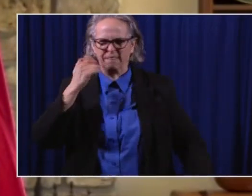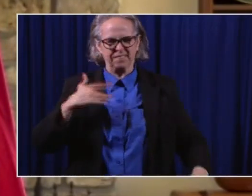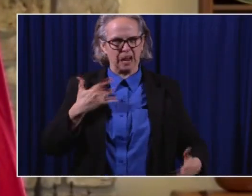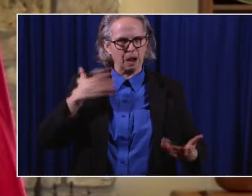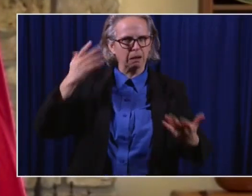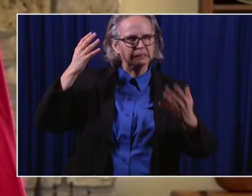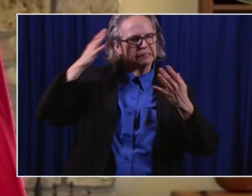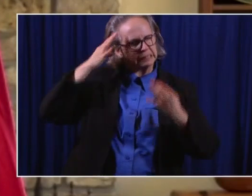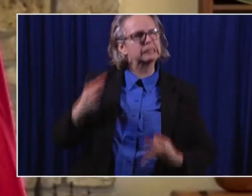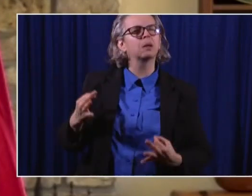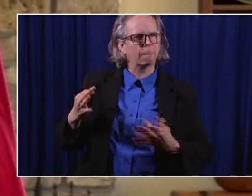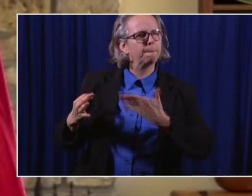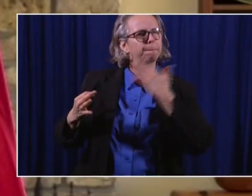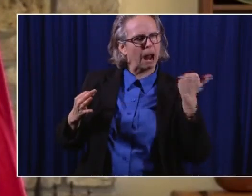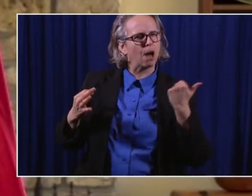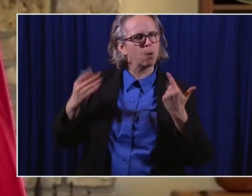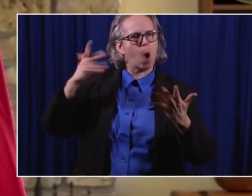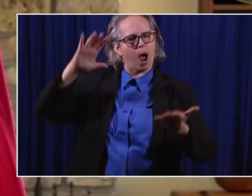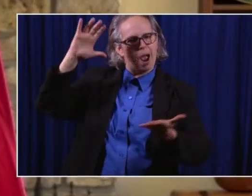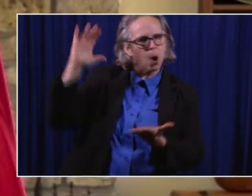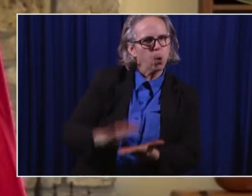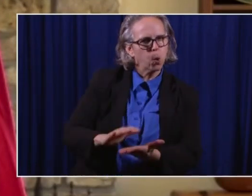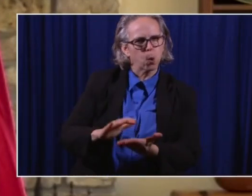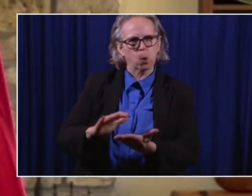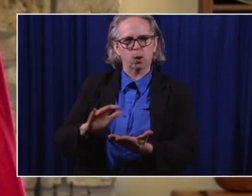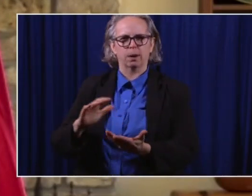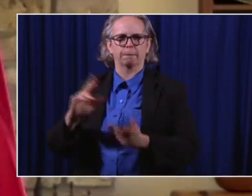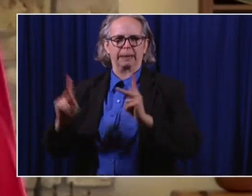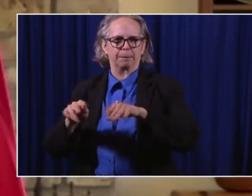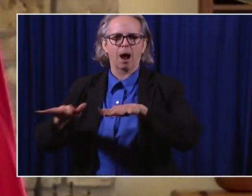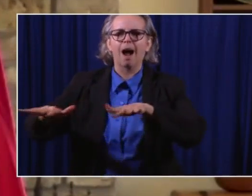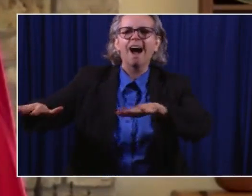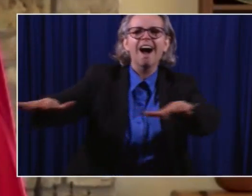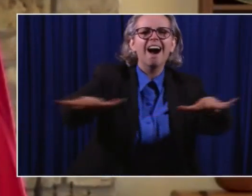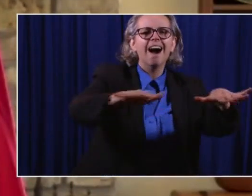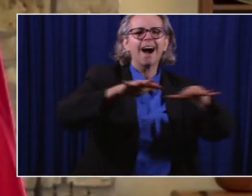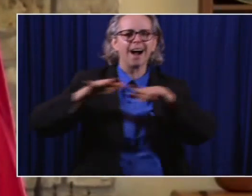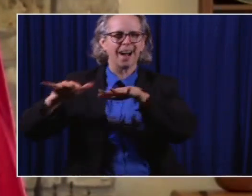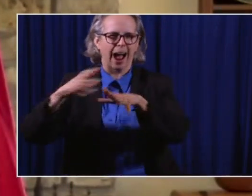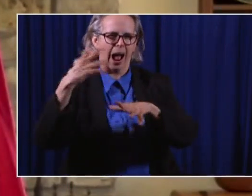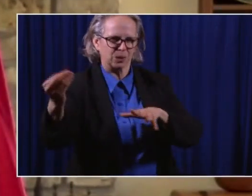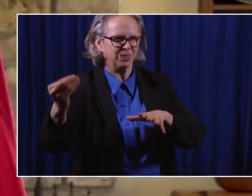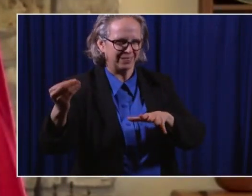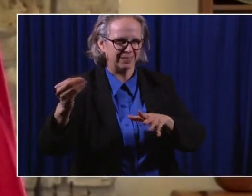WE BELIEVE THIS IS GOING TO HELP REDUCE SOME OF THE CONTACT THAT IS TAKING PLACE.